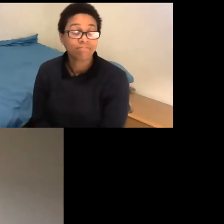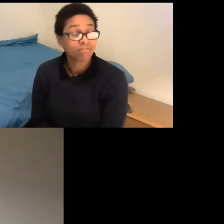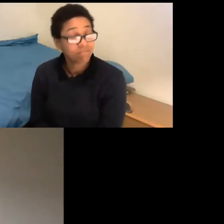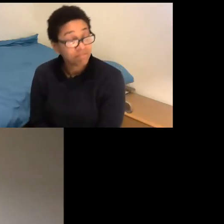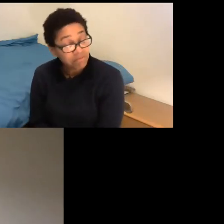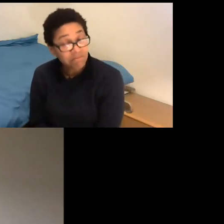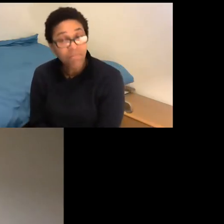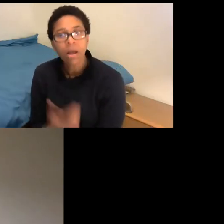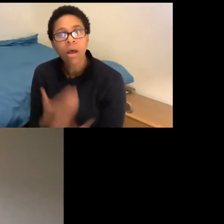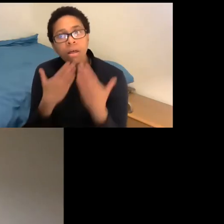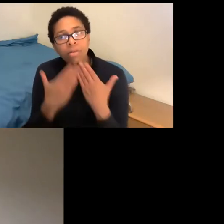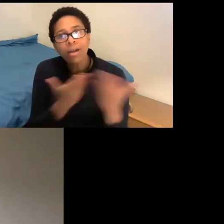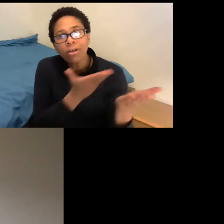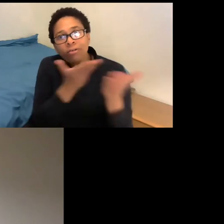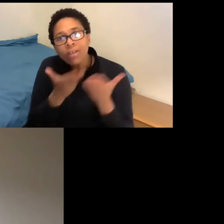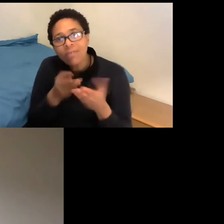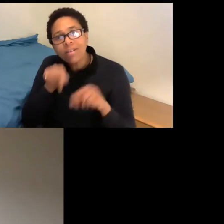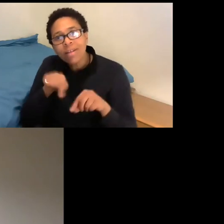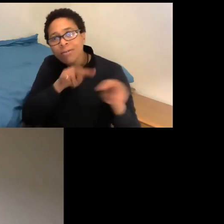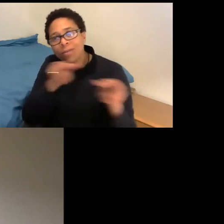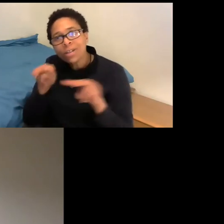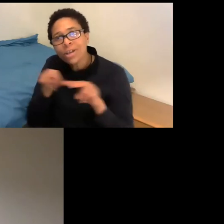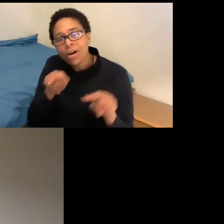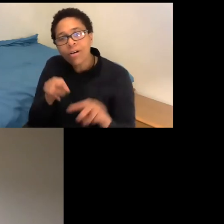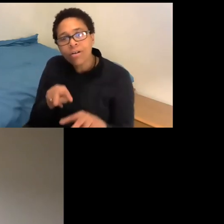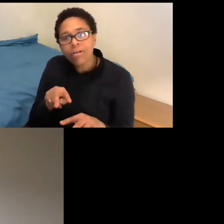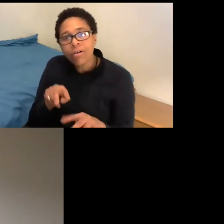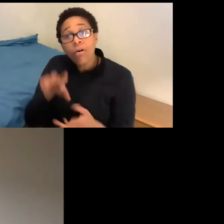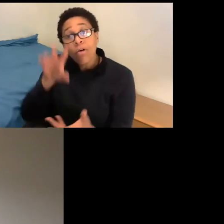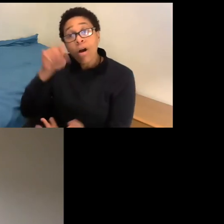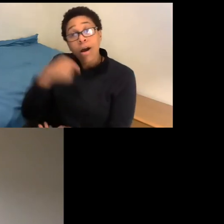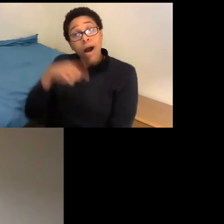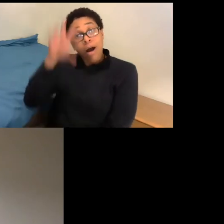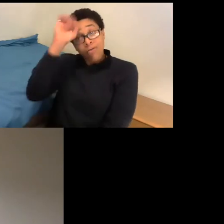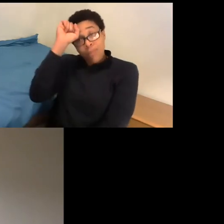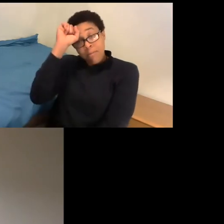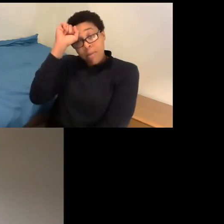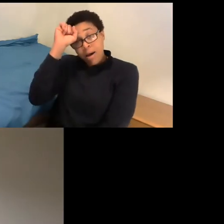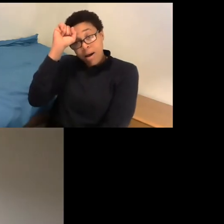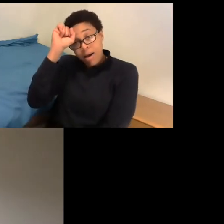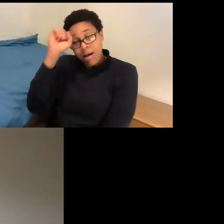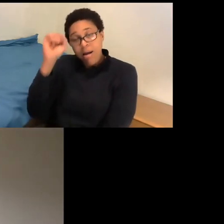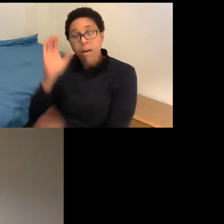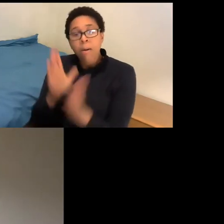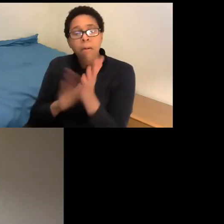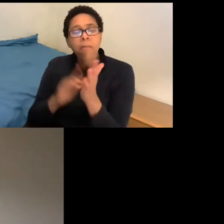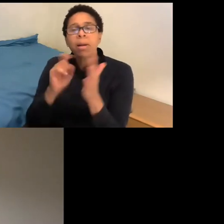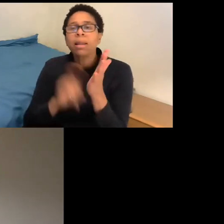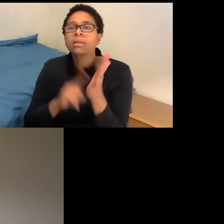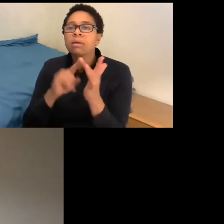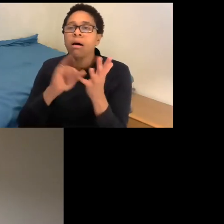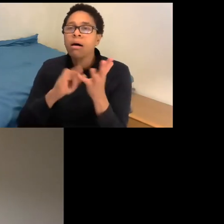well. That was great. Reminds me of Melissa Wilcox' conception of